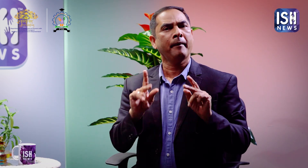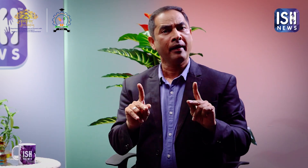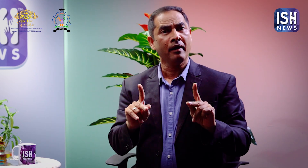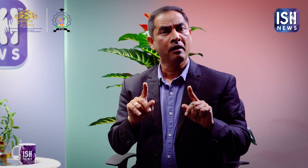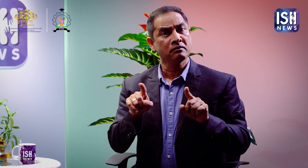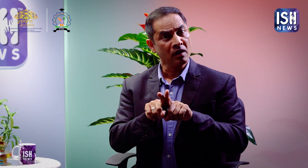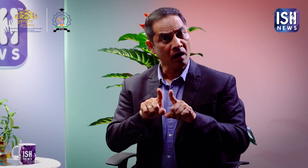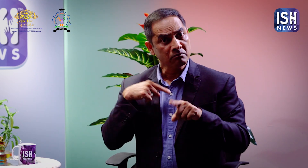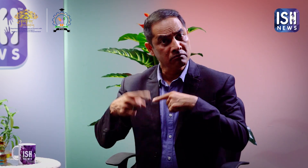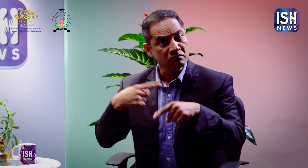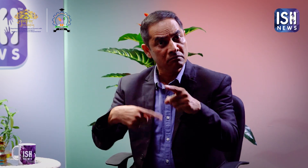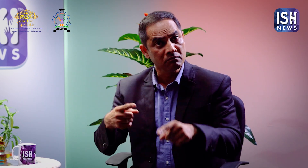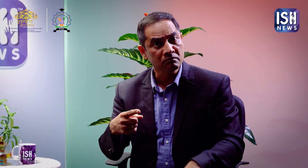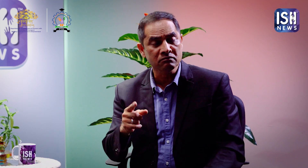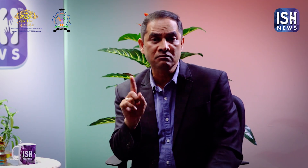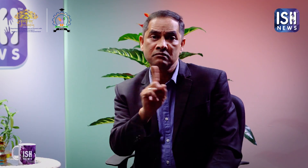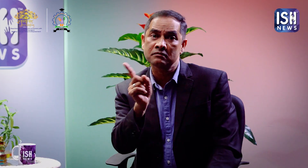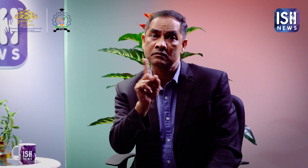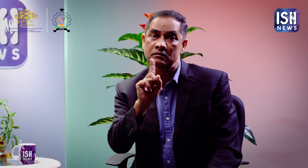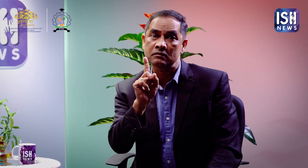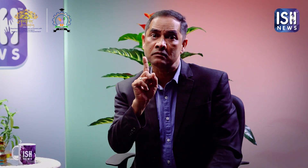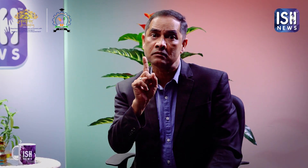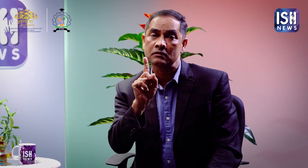While this was a challenge in the past, it should not persist into the future.